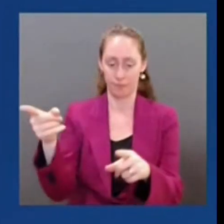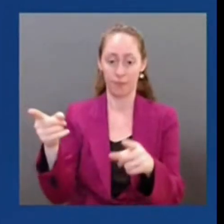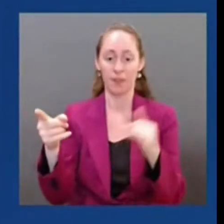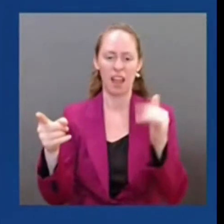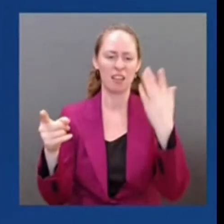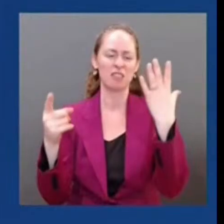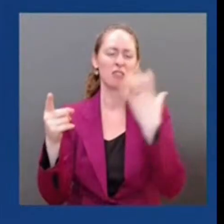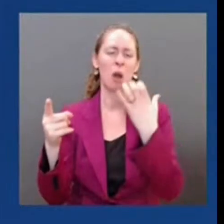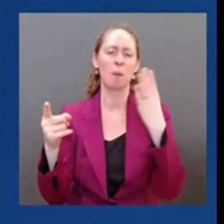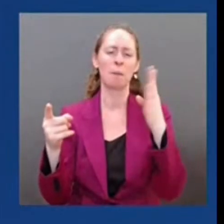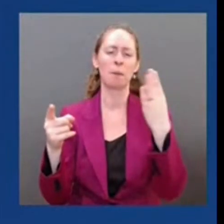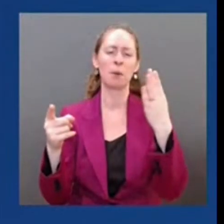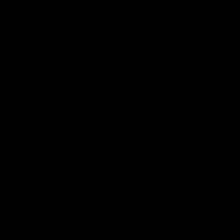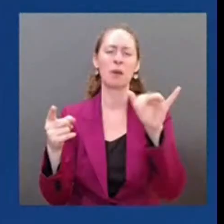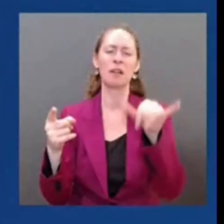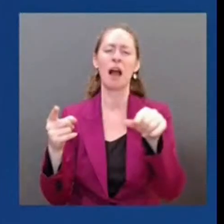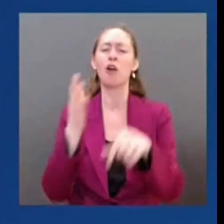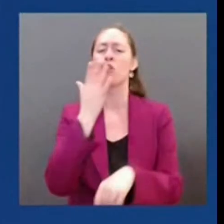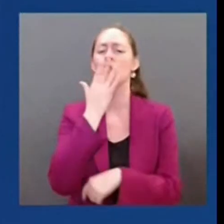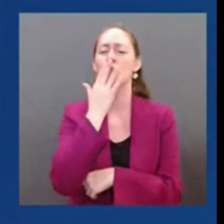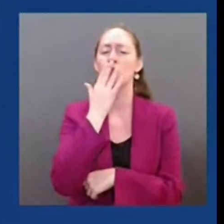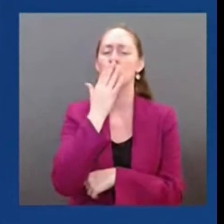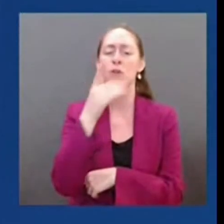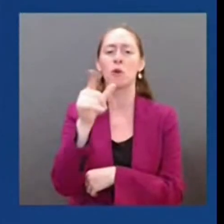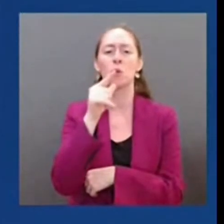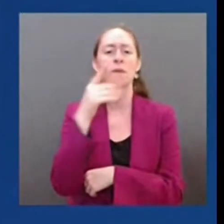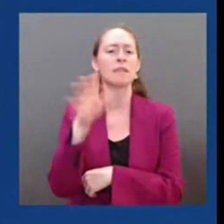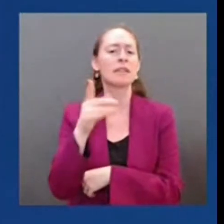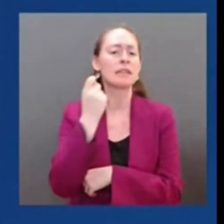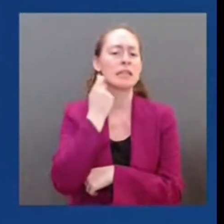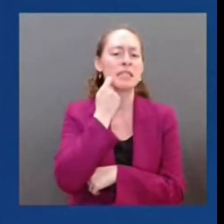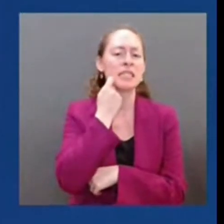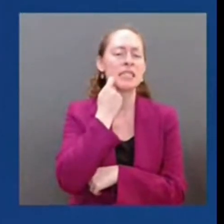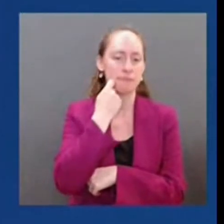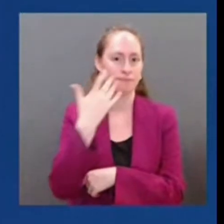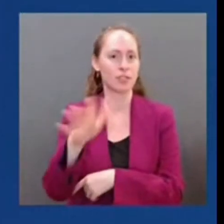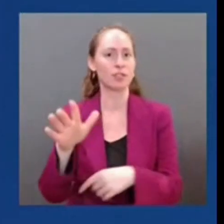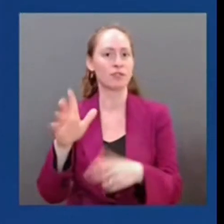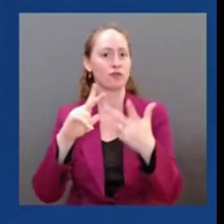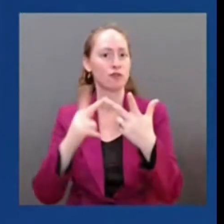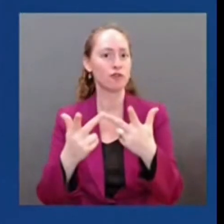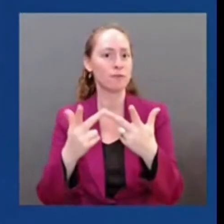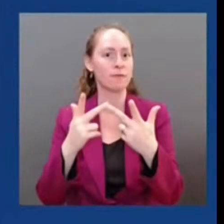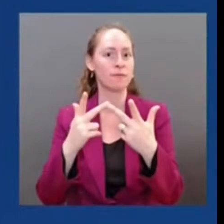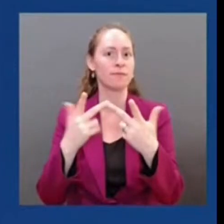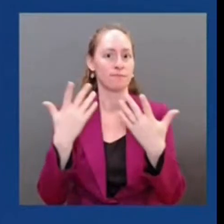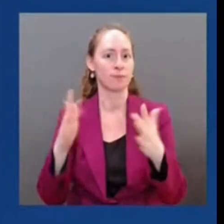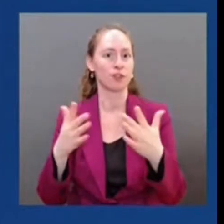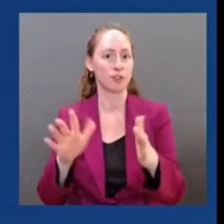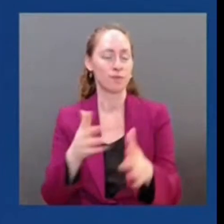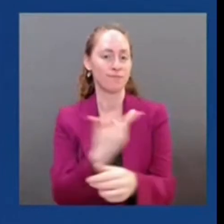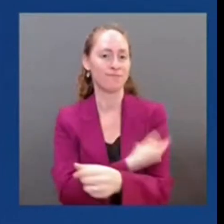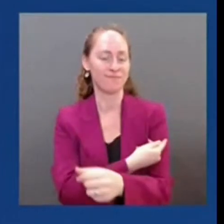THE PRIMARY SERIES, AND THE DARKER BLUE BARS INDICATE THE PERCENT OF PEOPLE WHOSE LAST